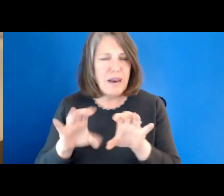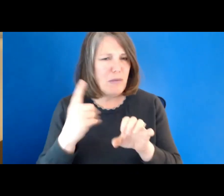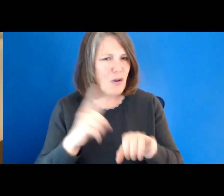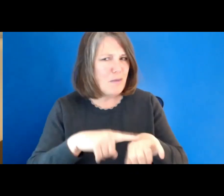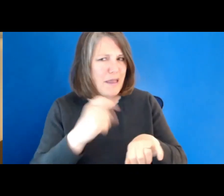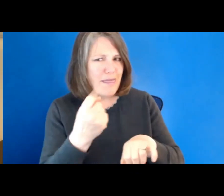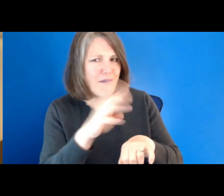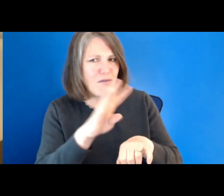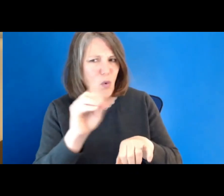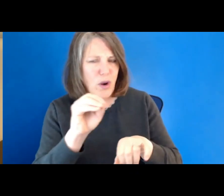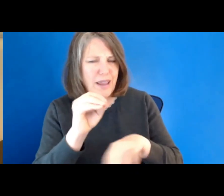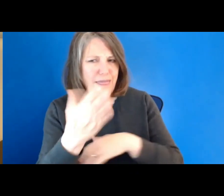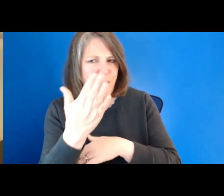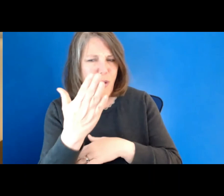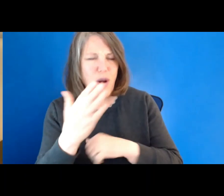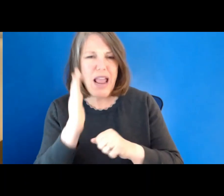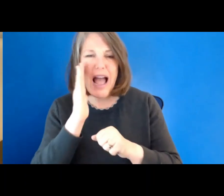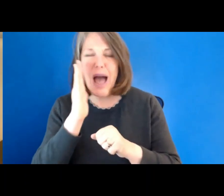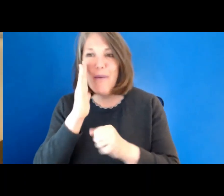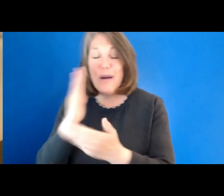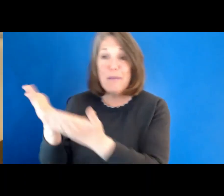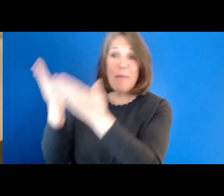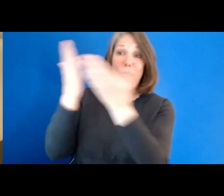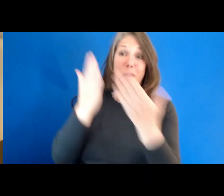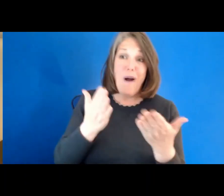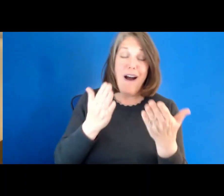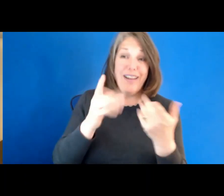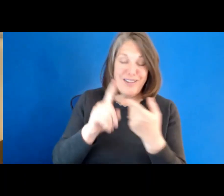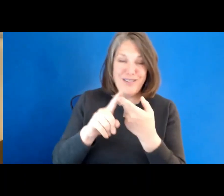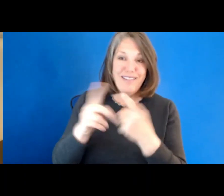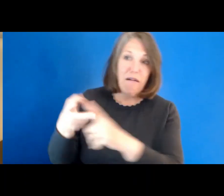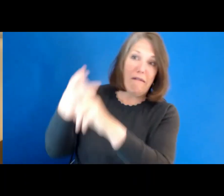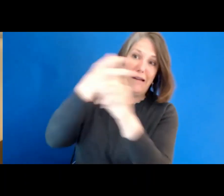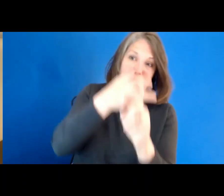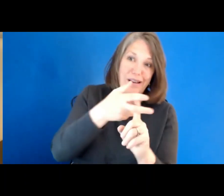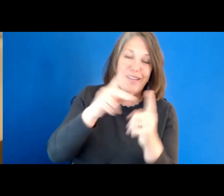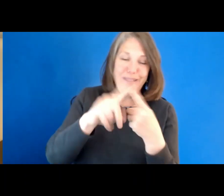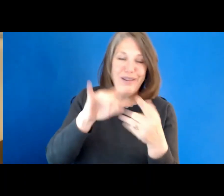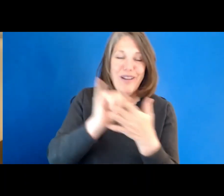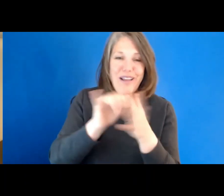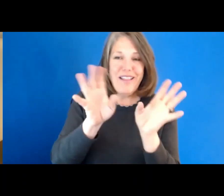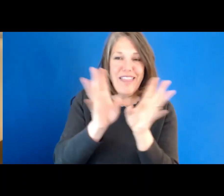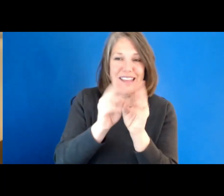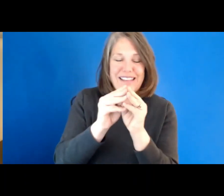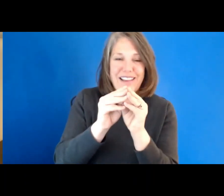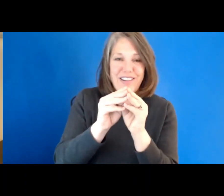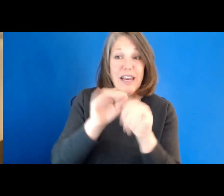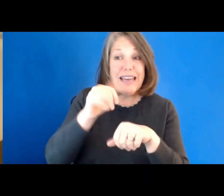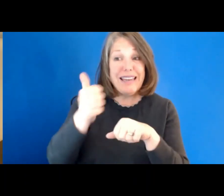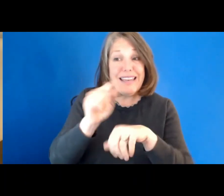in the morning, I will be brought to the session and find that 10 minutes early you will be